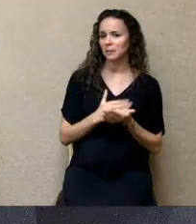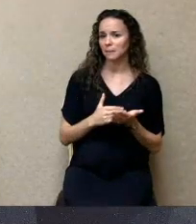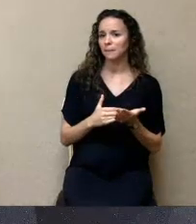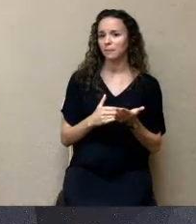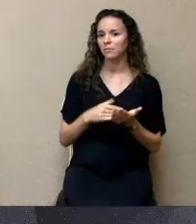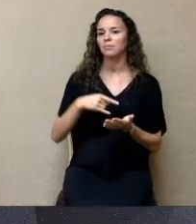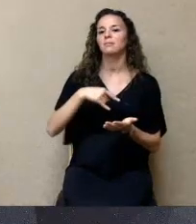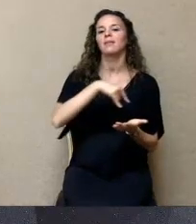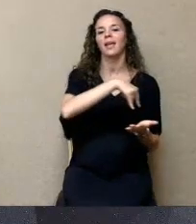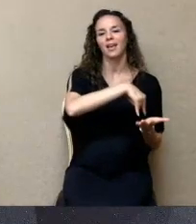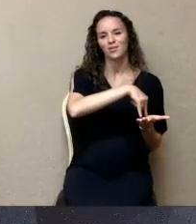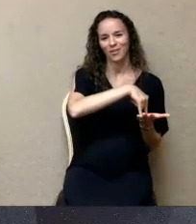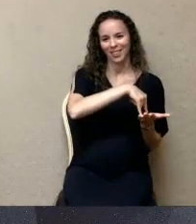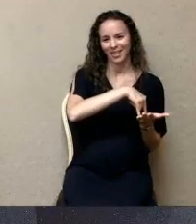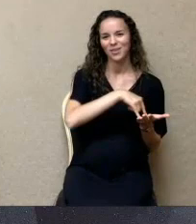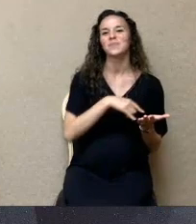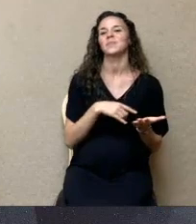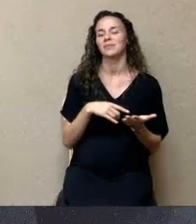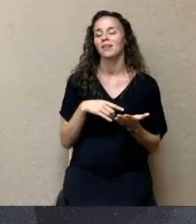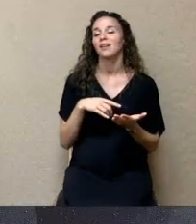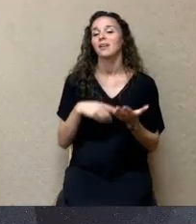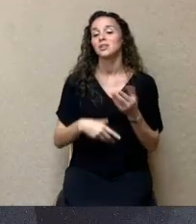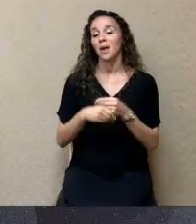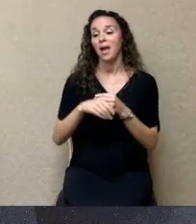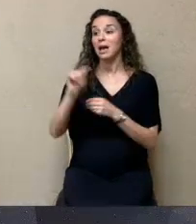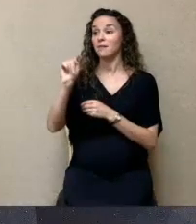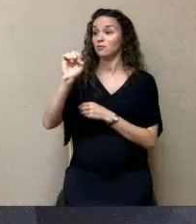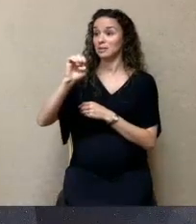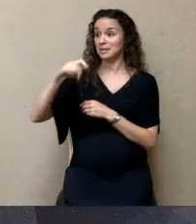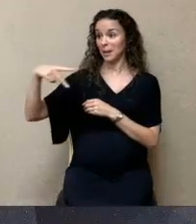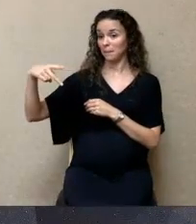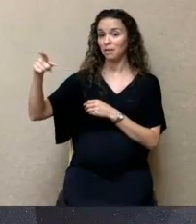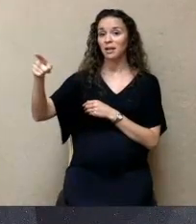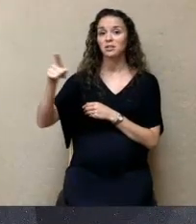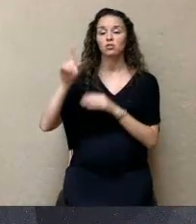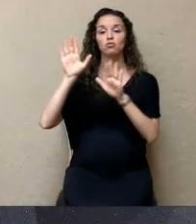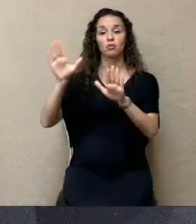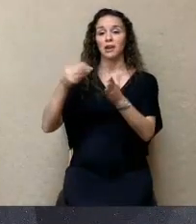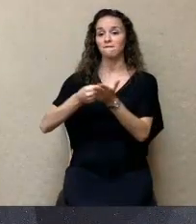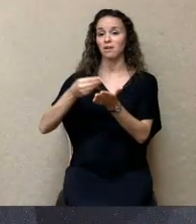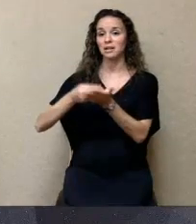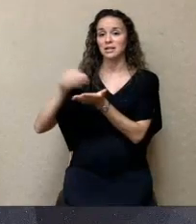Yeah, absolutely. The other thing I just wanted to add about the TEPP thing, too. TEPP is a great funding source for certain things.